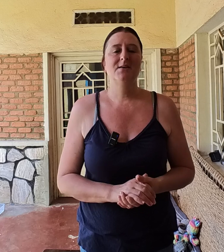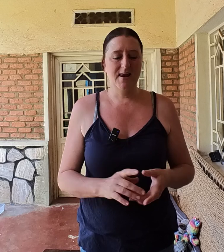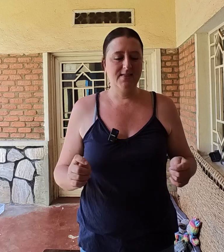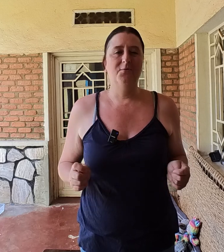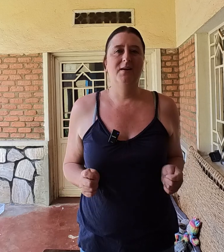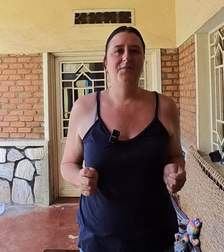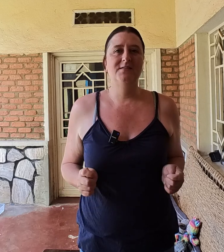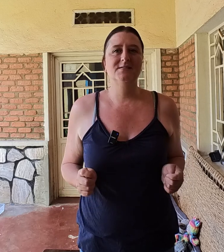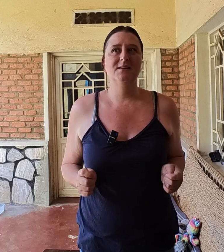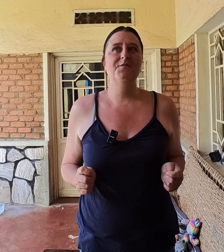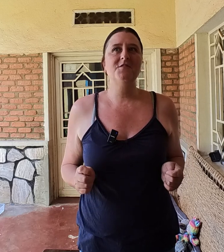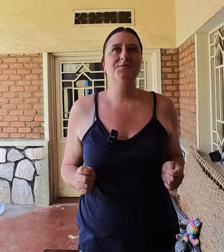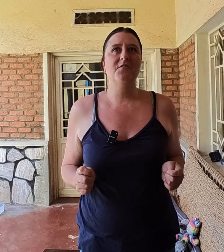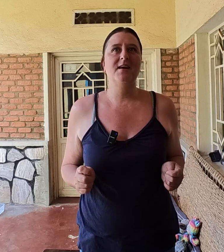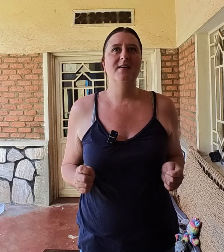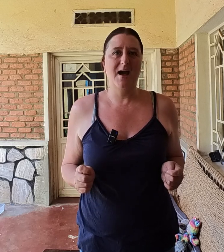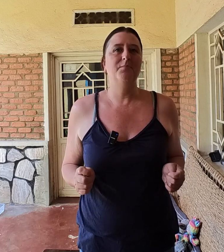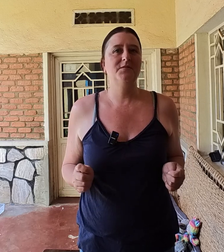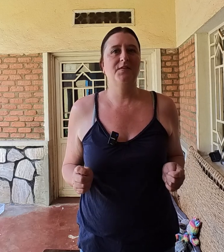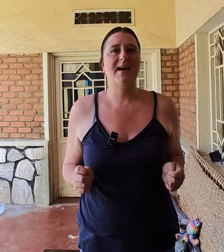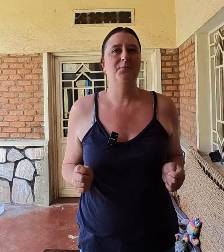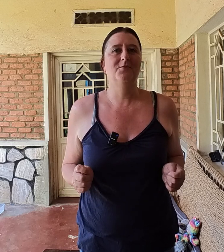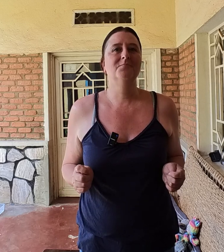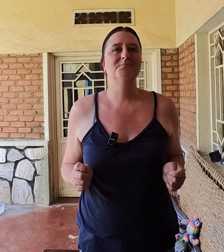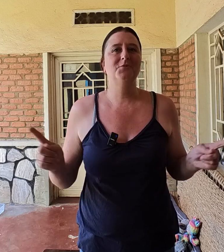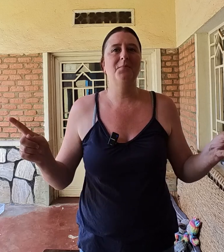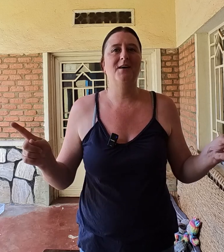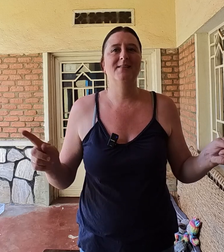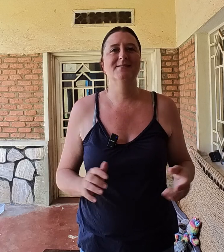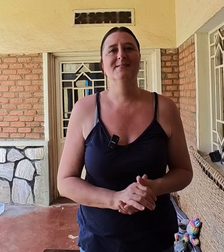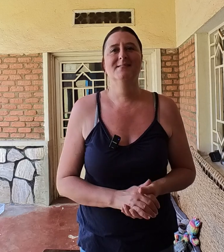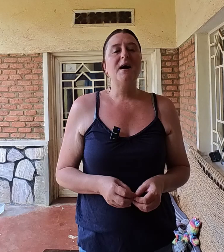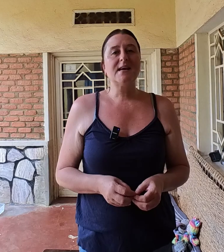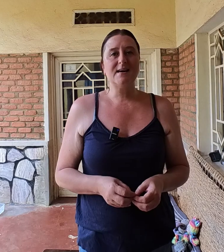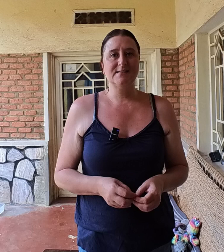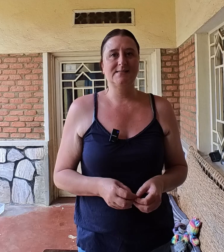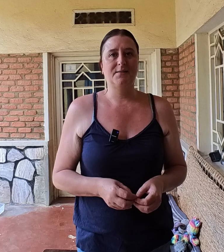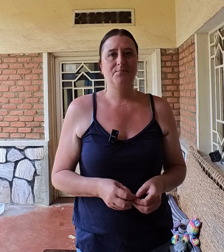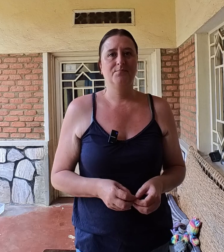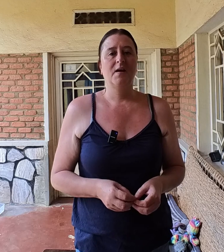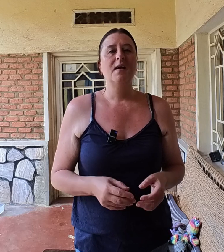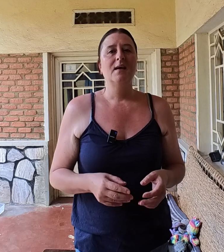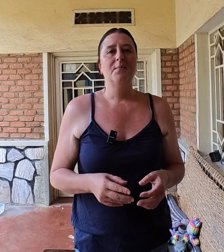So, I like that one. It feels- it feels very apt for the animal. Porcupine. Imbaragasa.